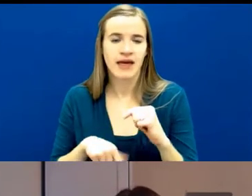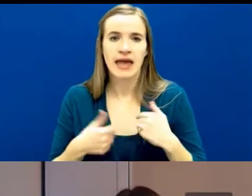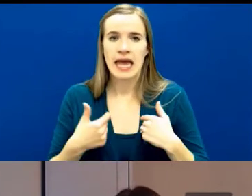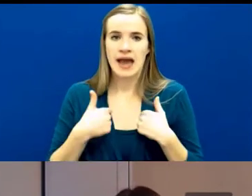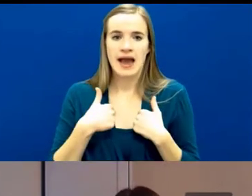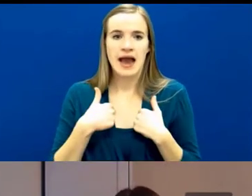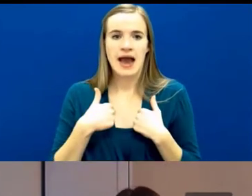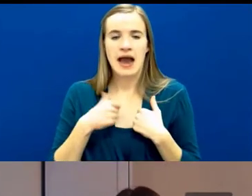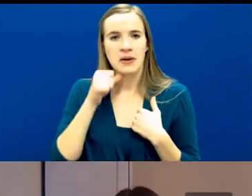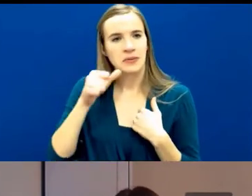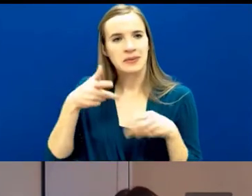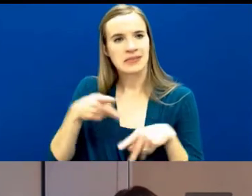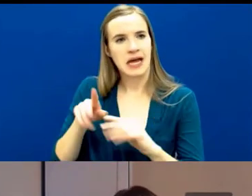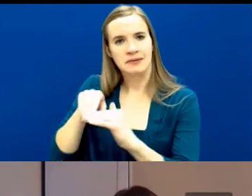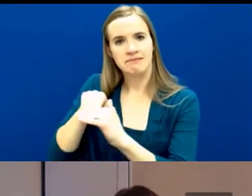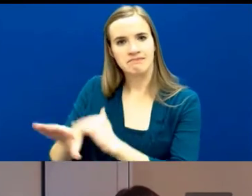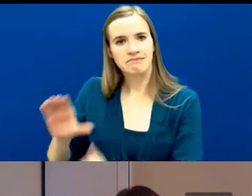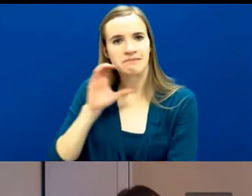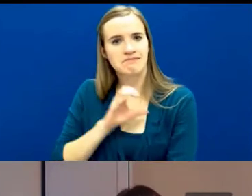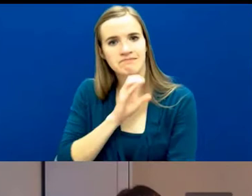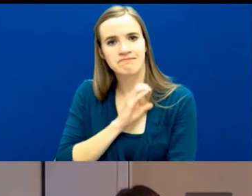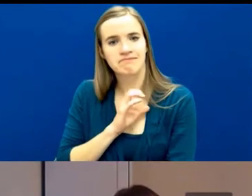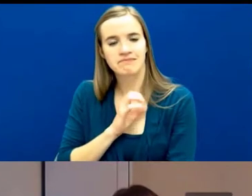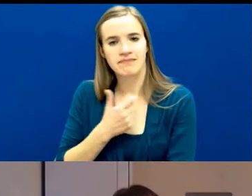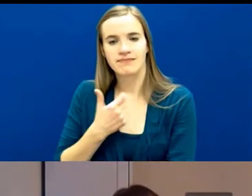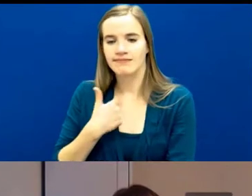with the rest of the kids, I had to eat in a different, in a different place.